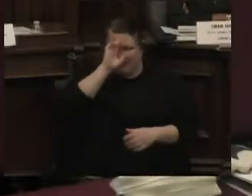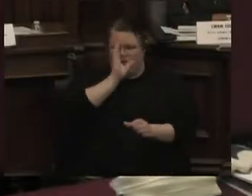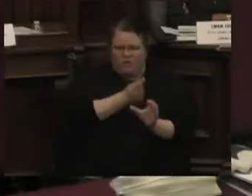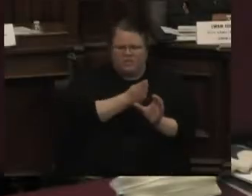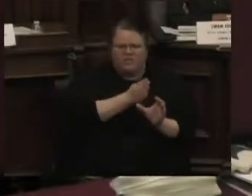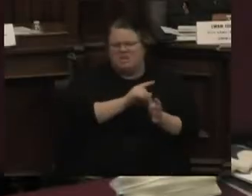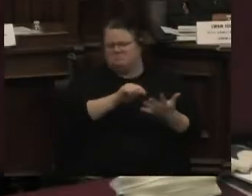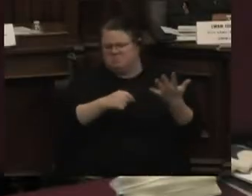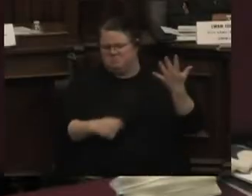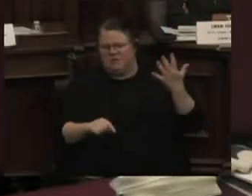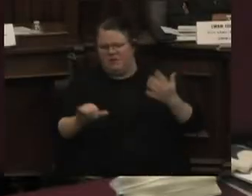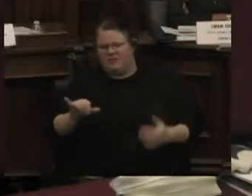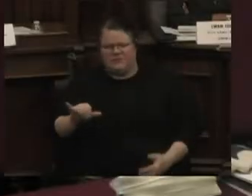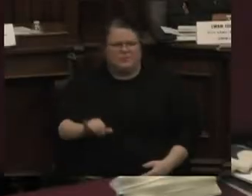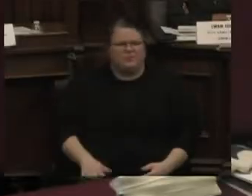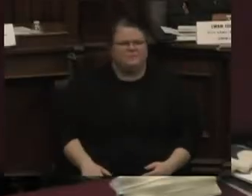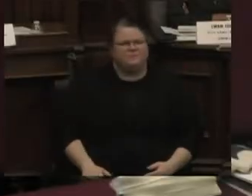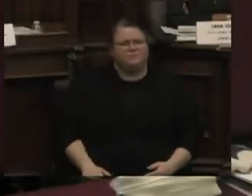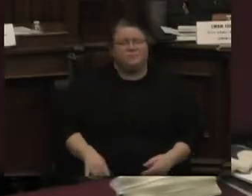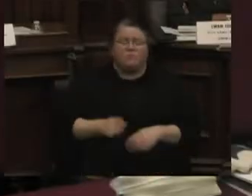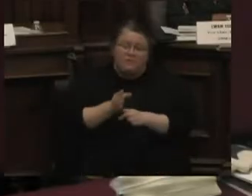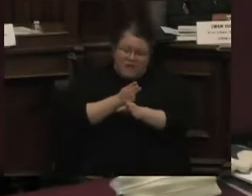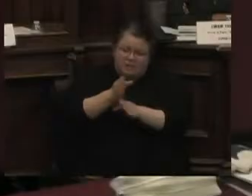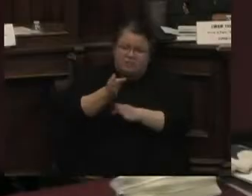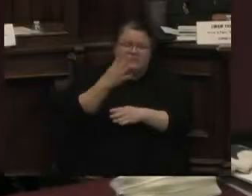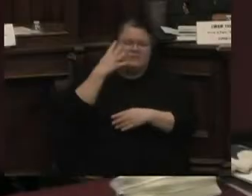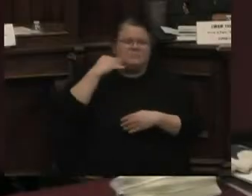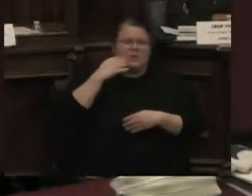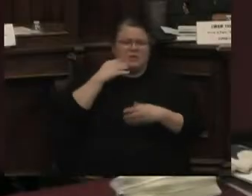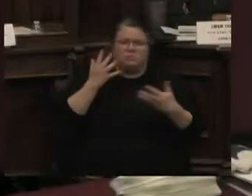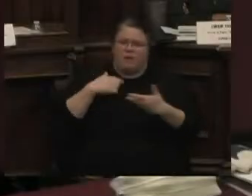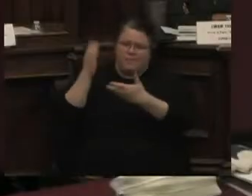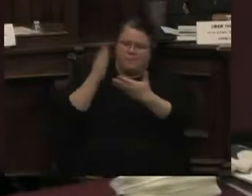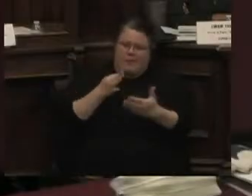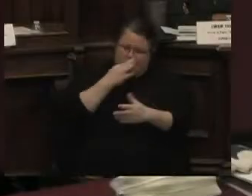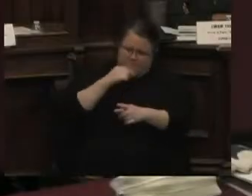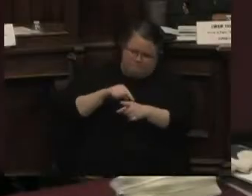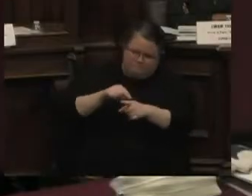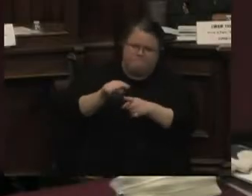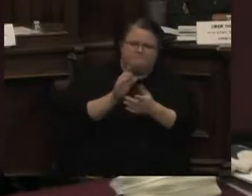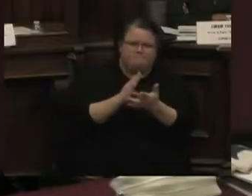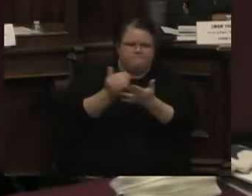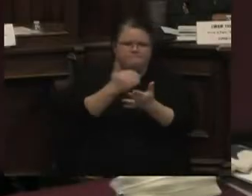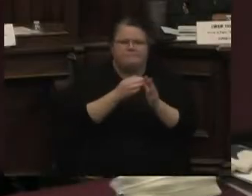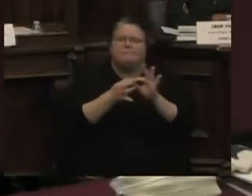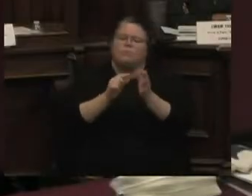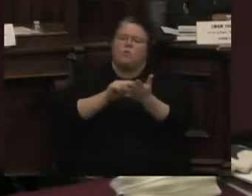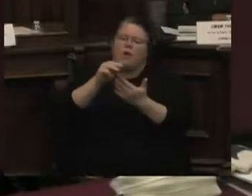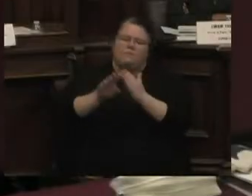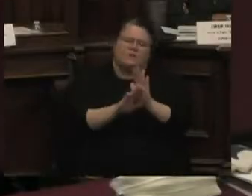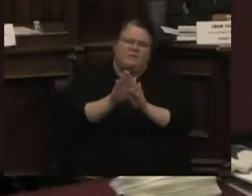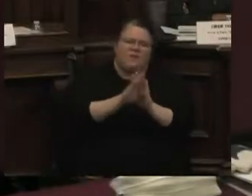neuroscience, media studies, ethnic psychology, and a few